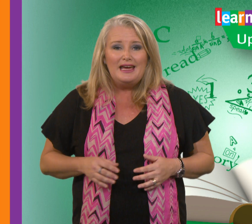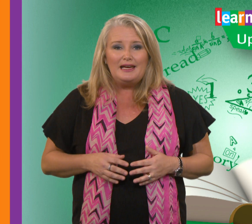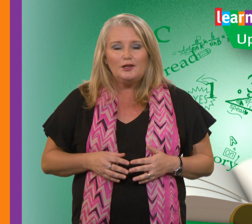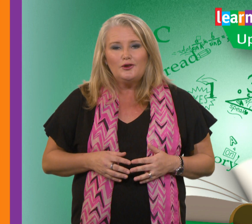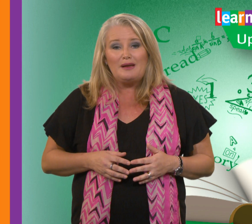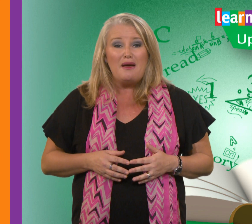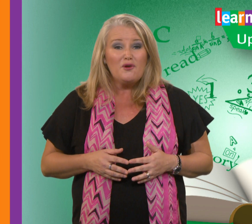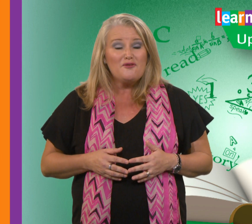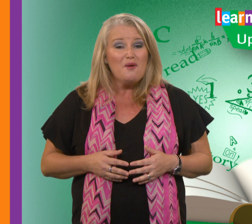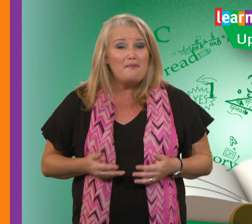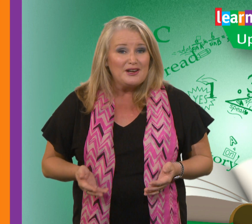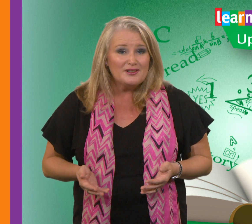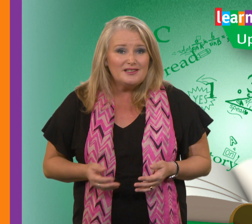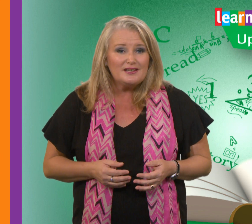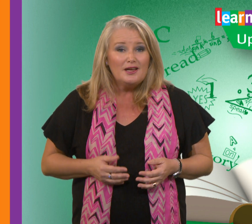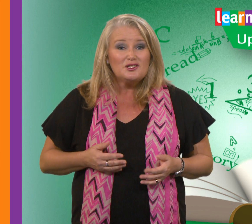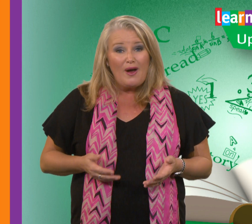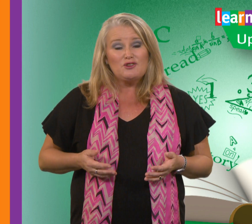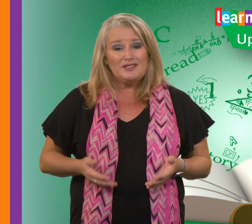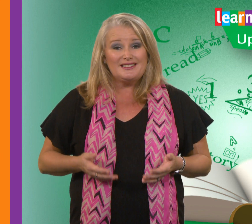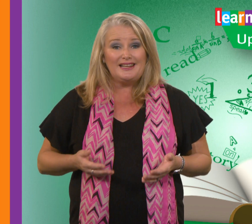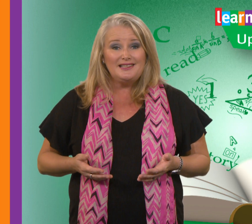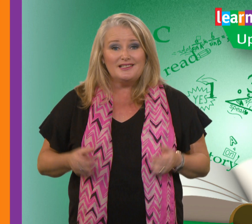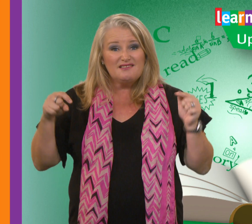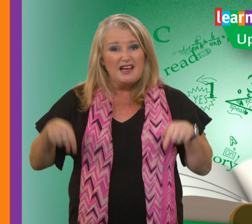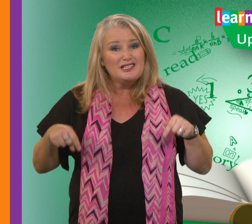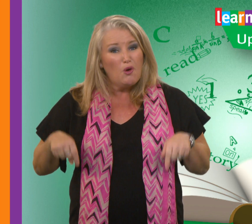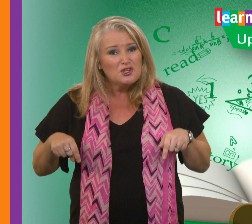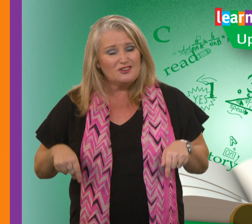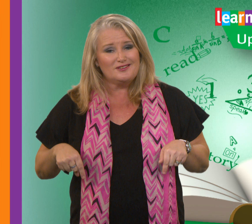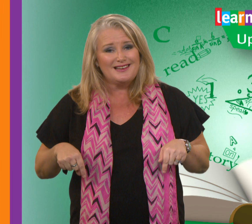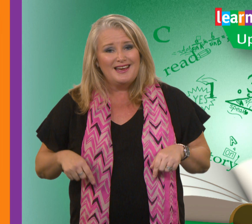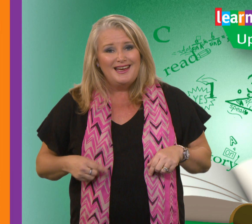including memory-foam mattresses, scratch-resistant lenses, and sports shoes.